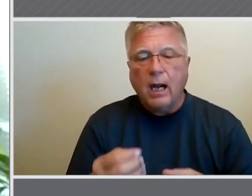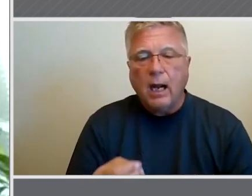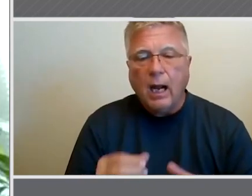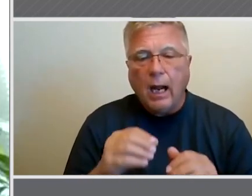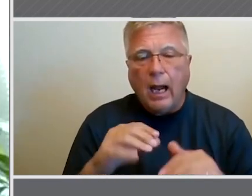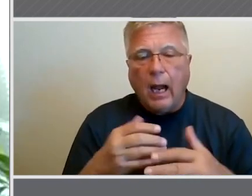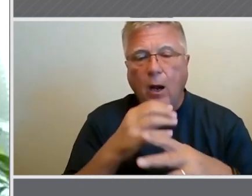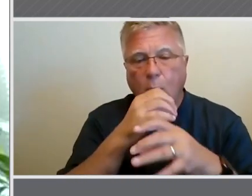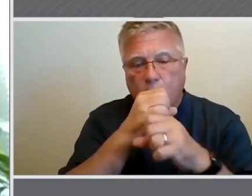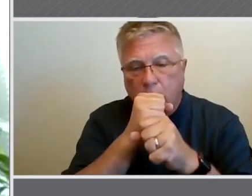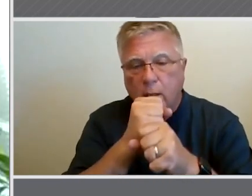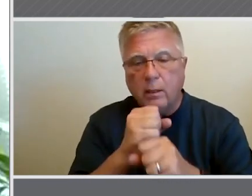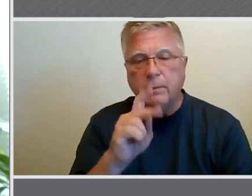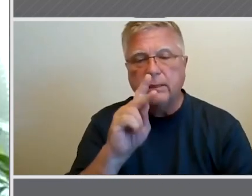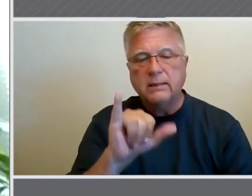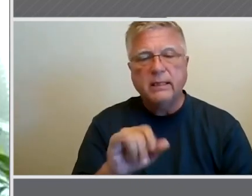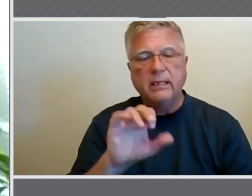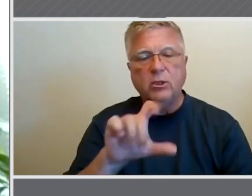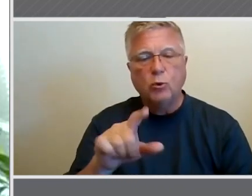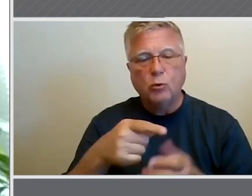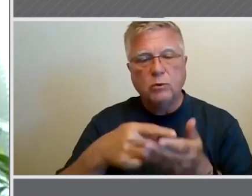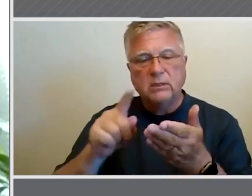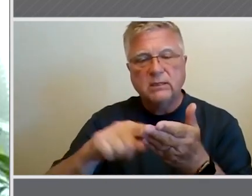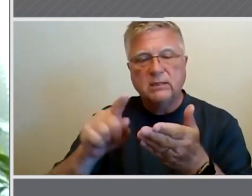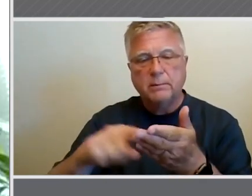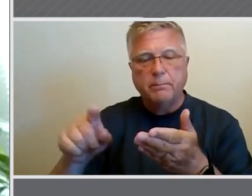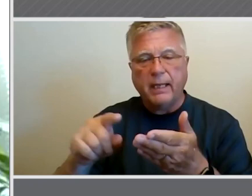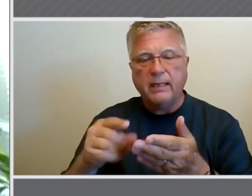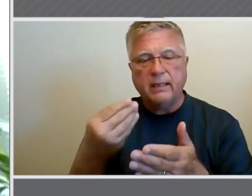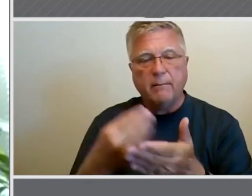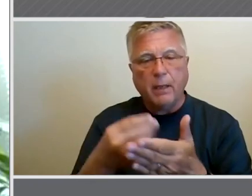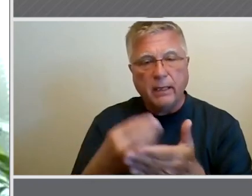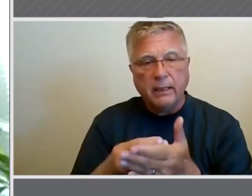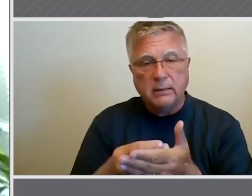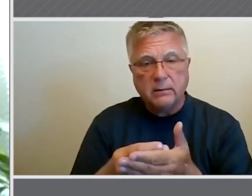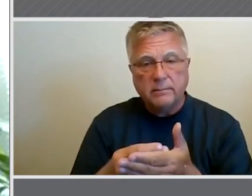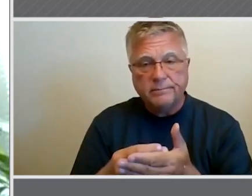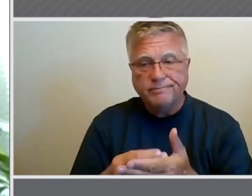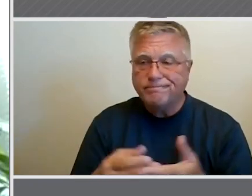I don't know it yet. I know that's a program that's kind of happening right now I know there's a lot of council